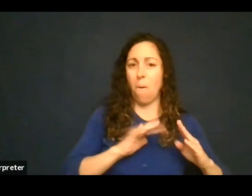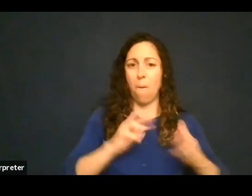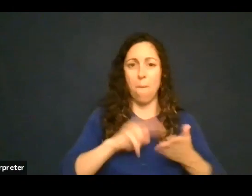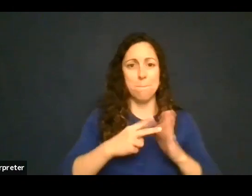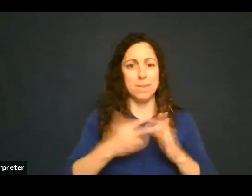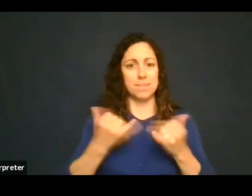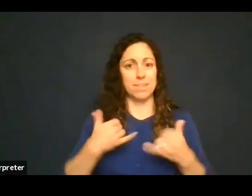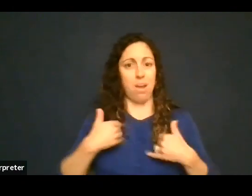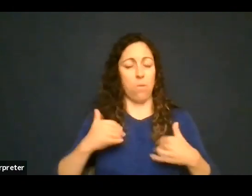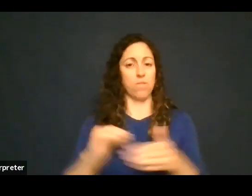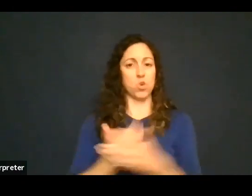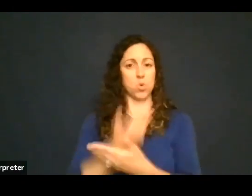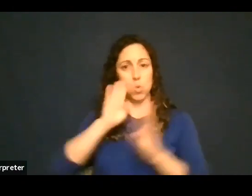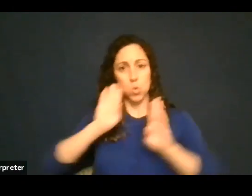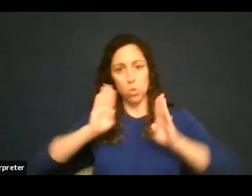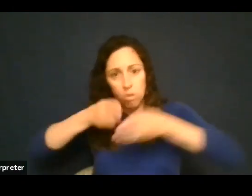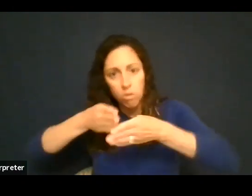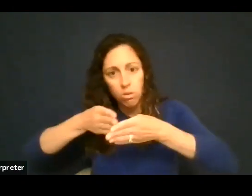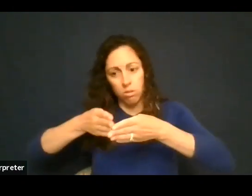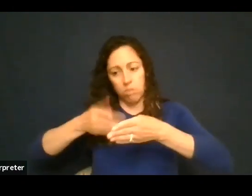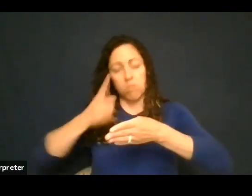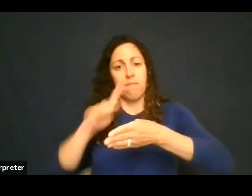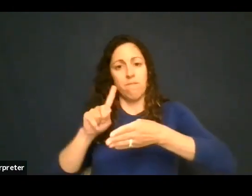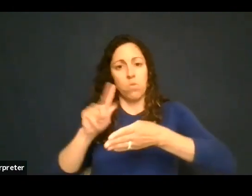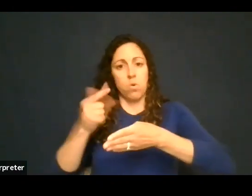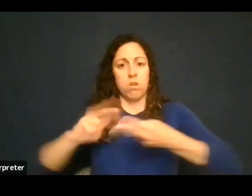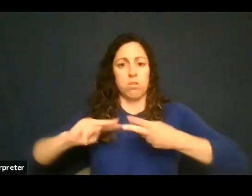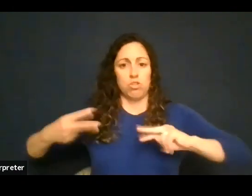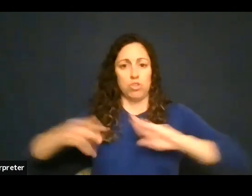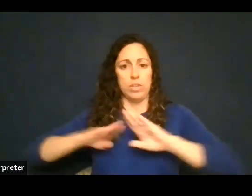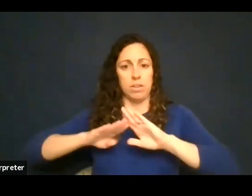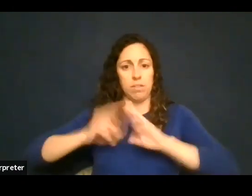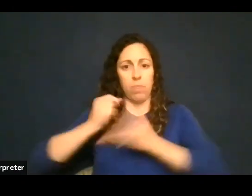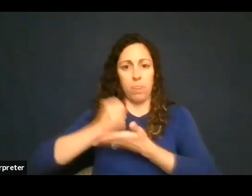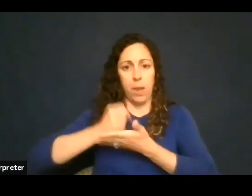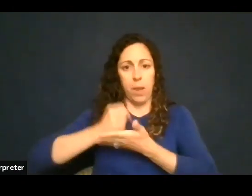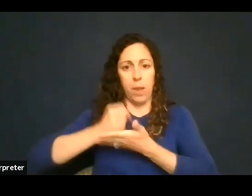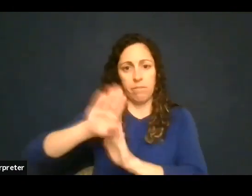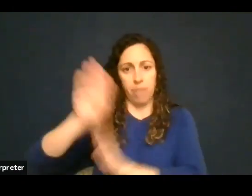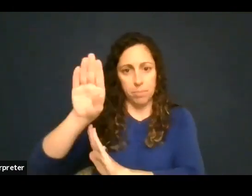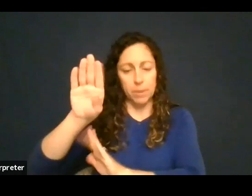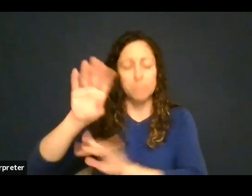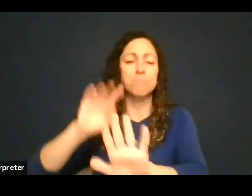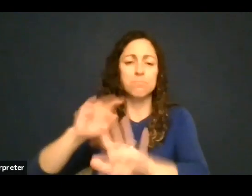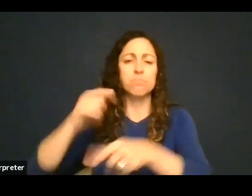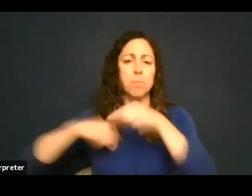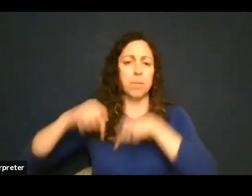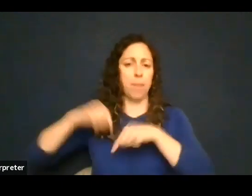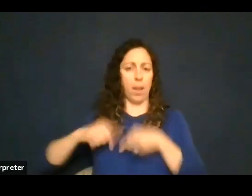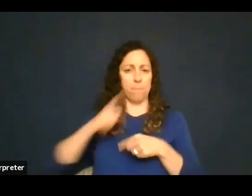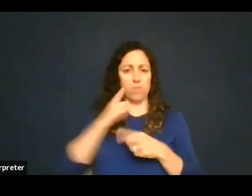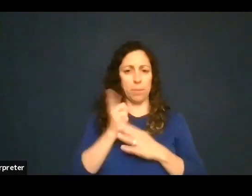And backing up, there are genes that, obviously, we're